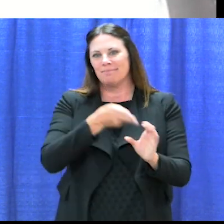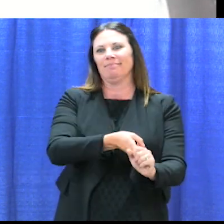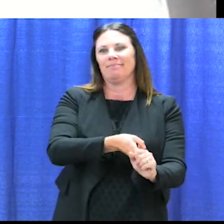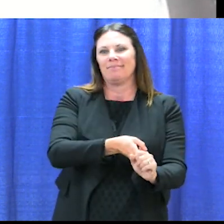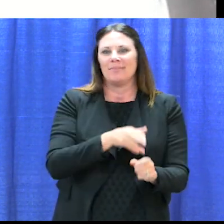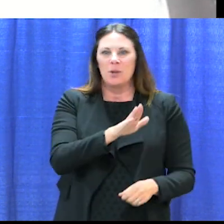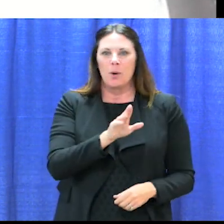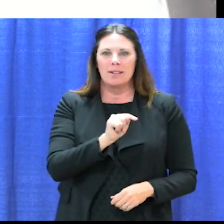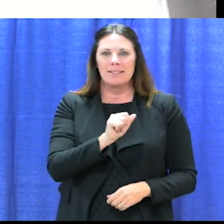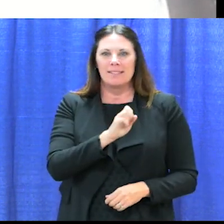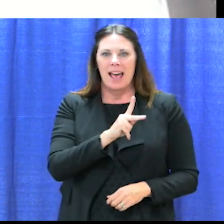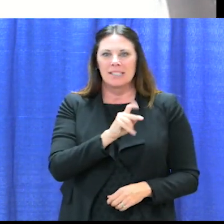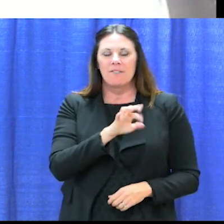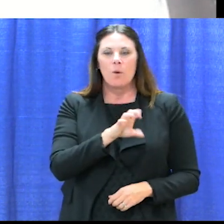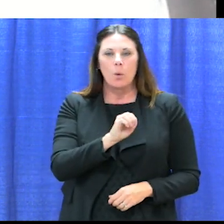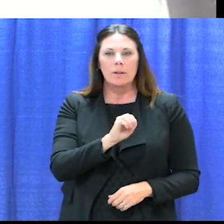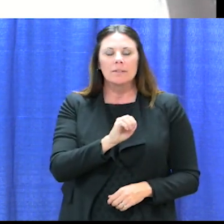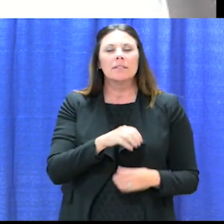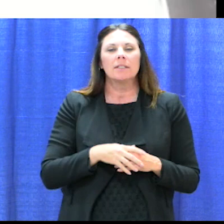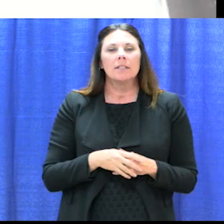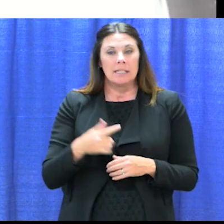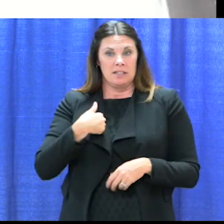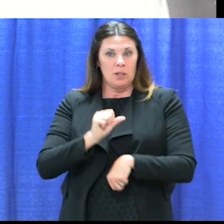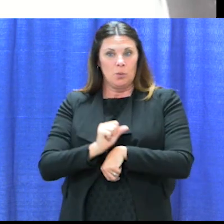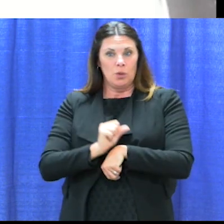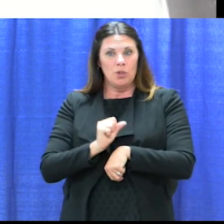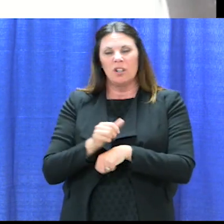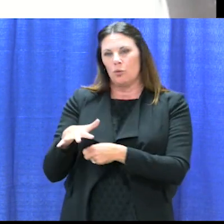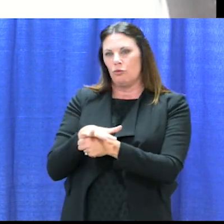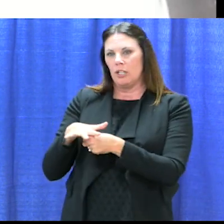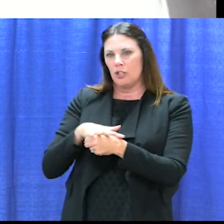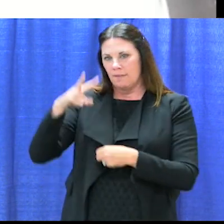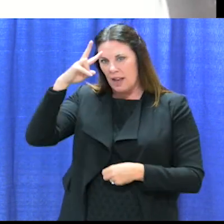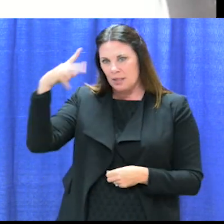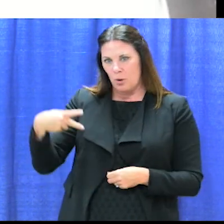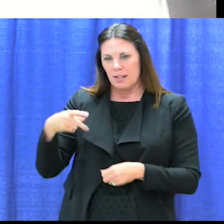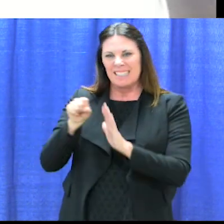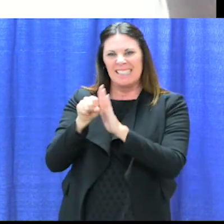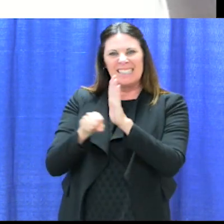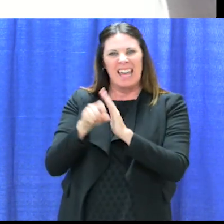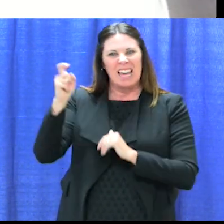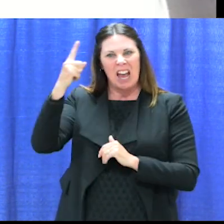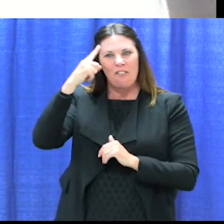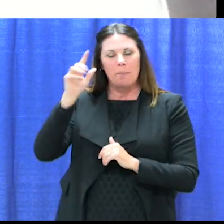I am Keri Askew Bailey. I am the regional vice president of state government affairs in the West Region for